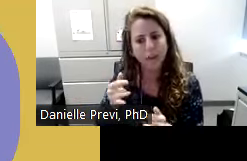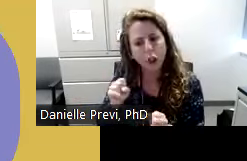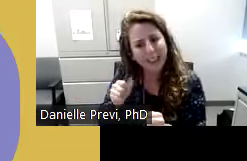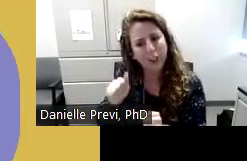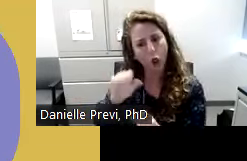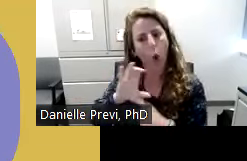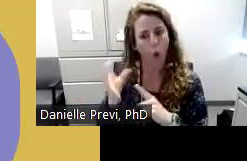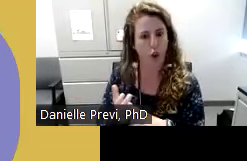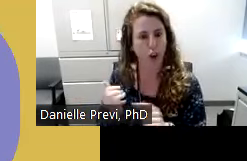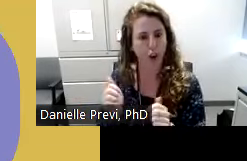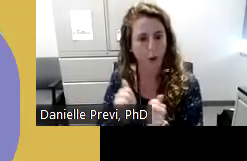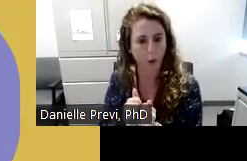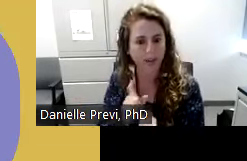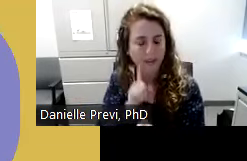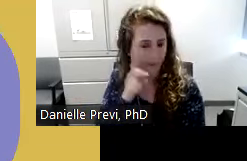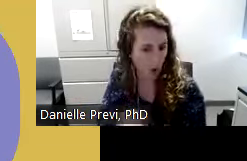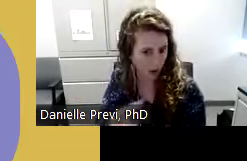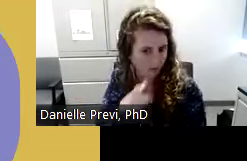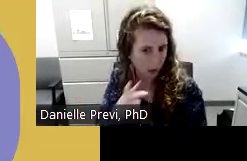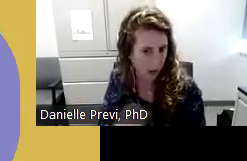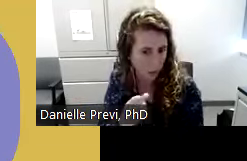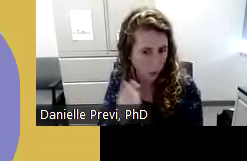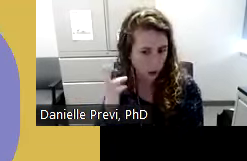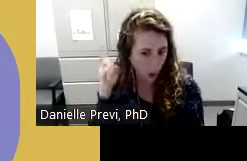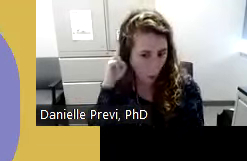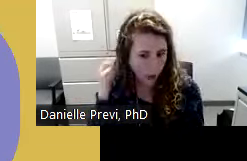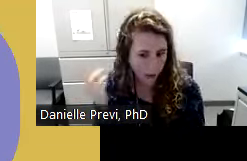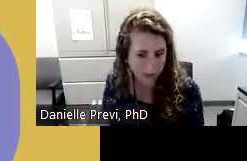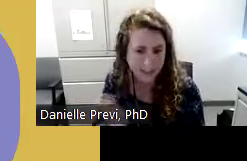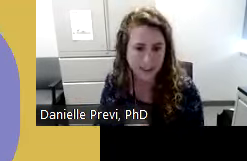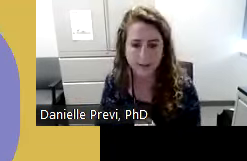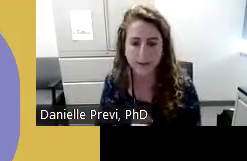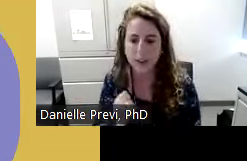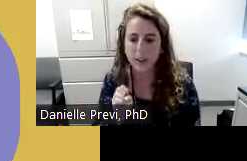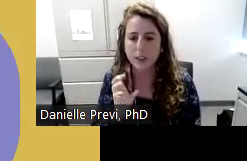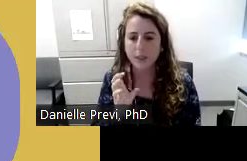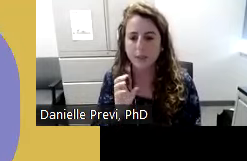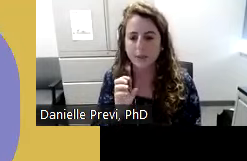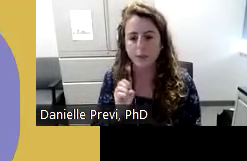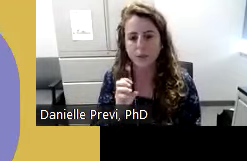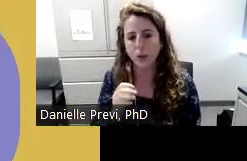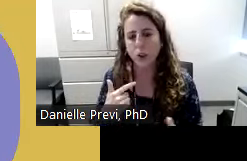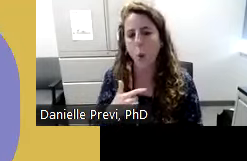there are still aspects of their deaf identity and part of that culture that a cochlear implant user